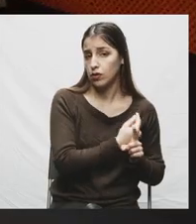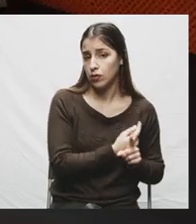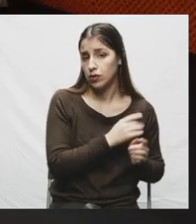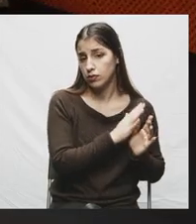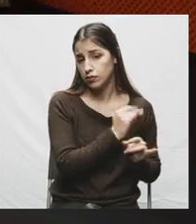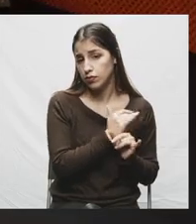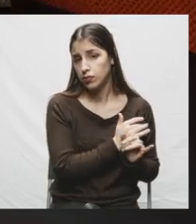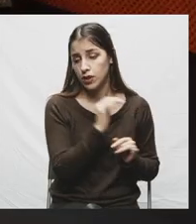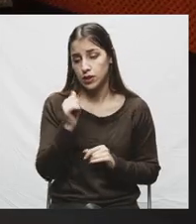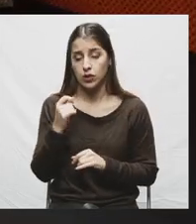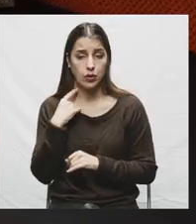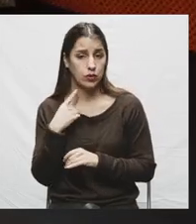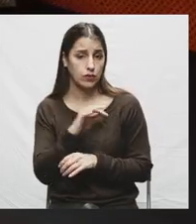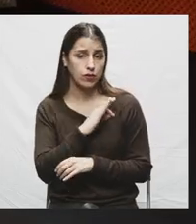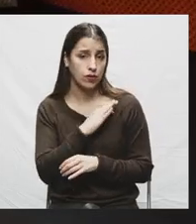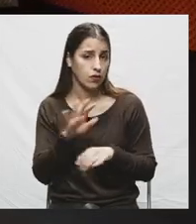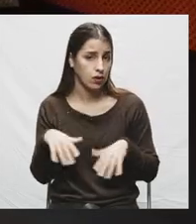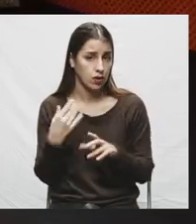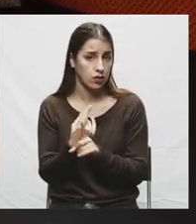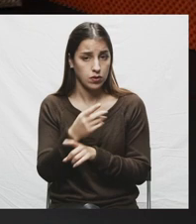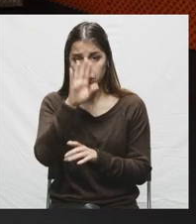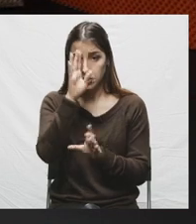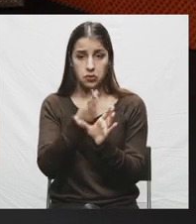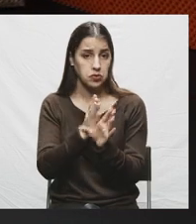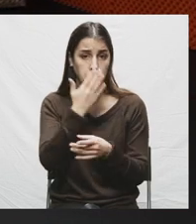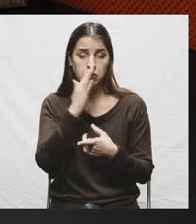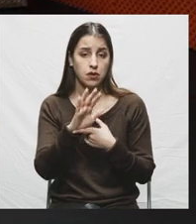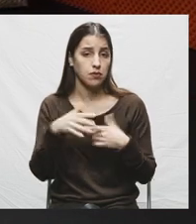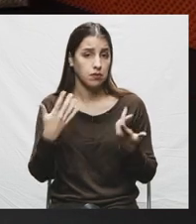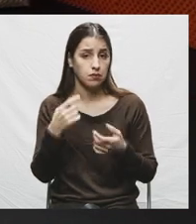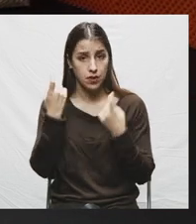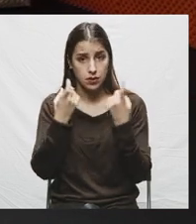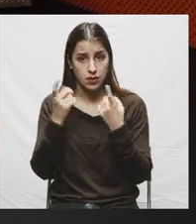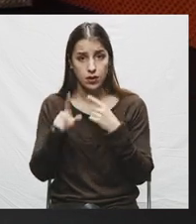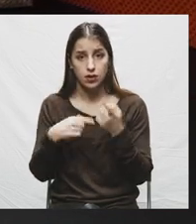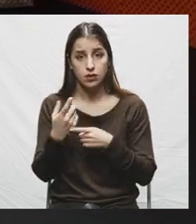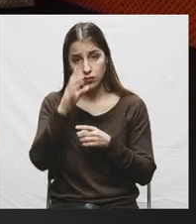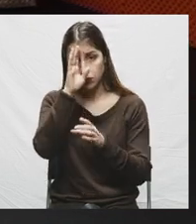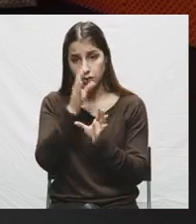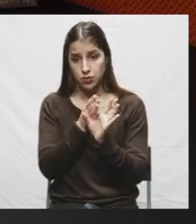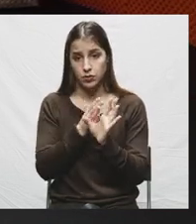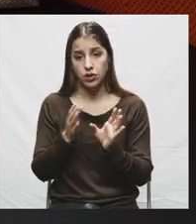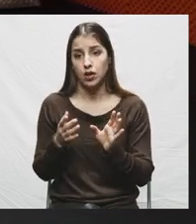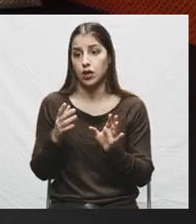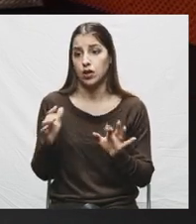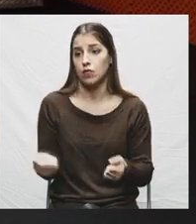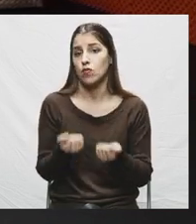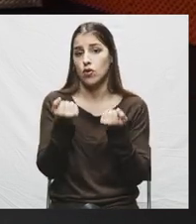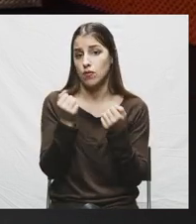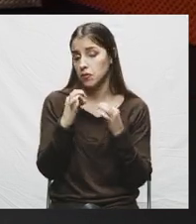And I take a degree, I knew I enjoyed Psychology. And that’s it, I thought I'd study Psychology and I could catch up.